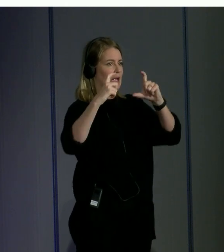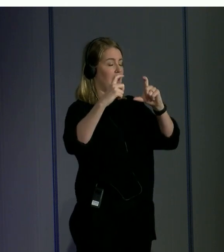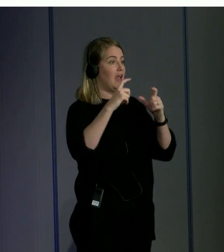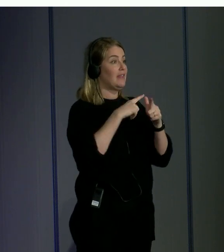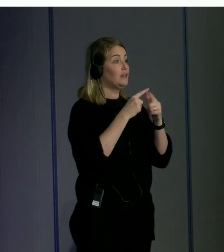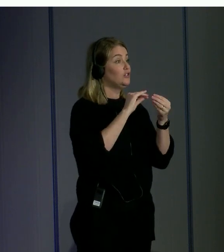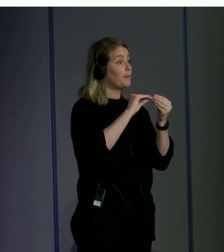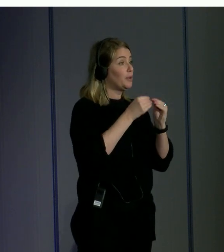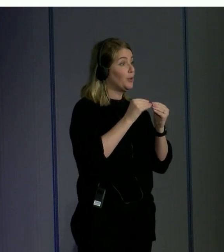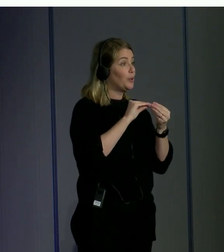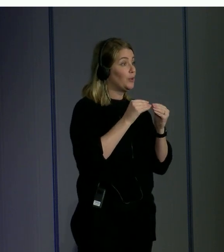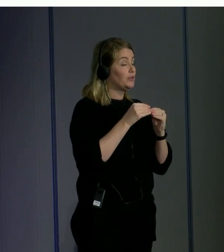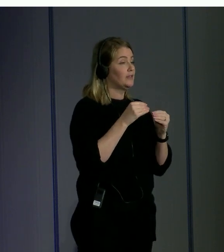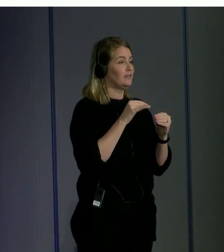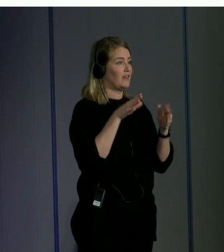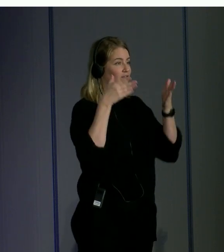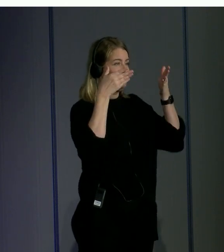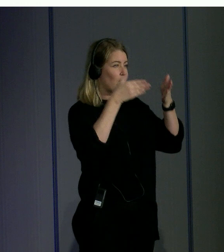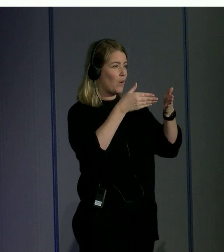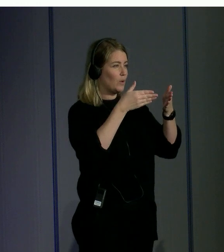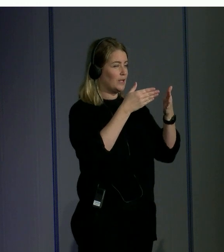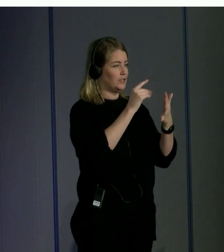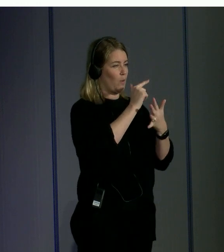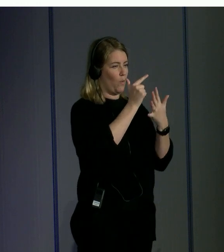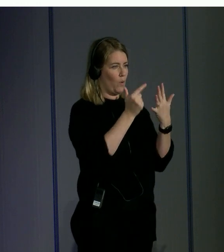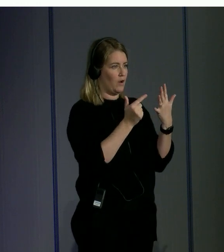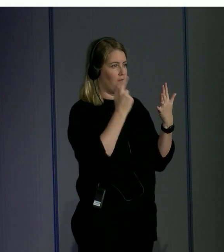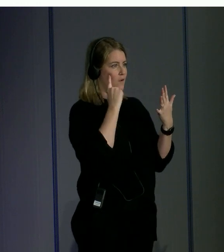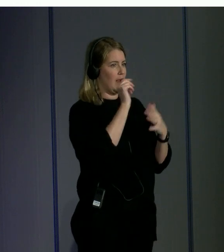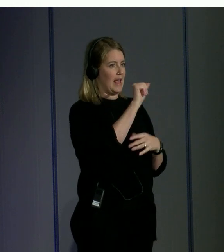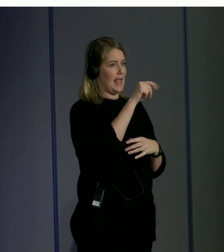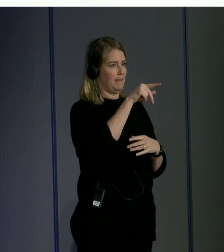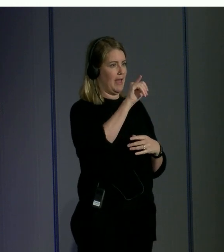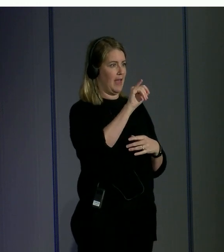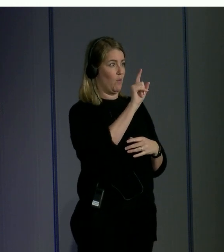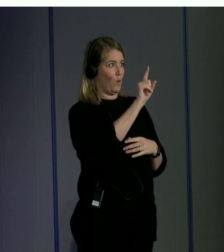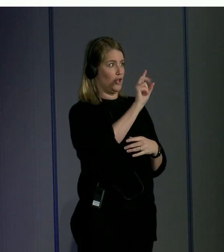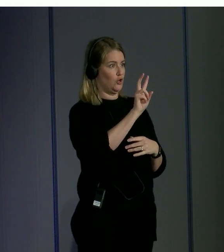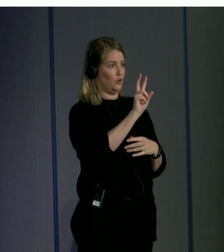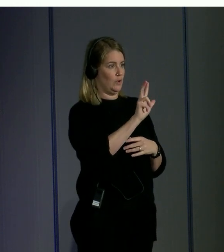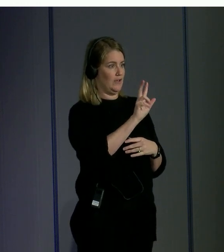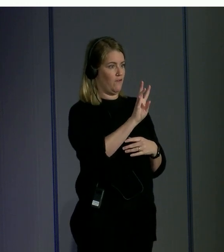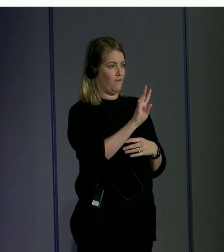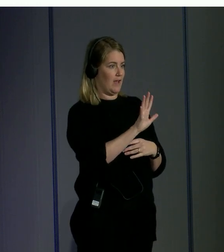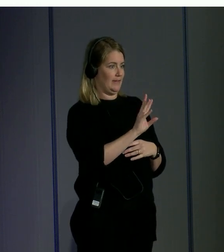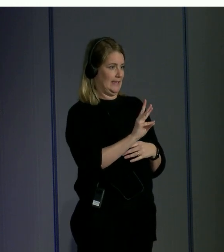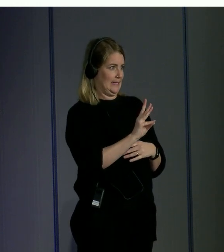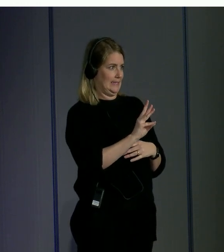This is the focus order of the API. 1, 2, 3, 4, 5, 6.